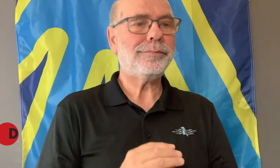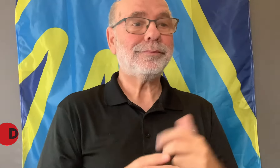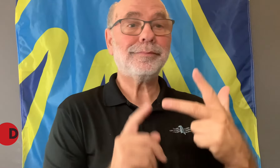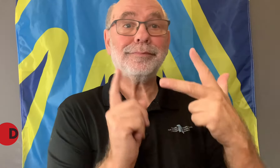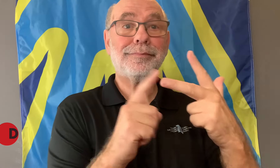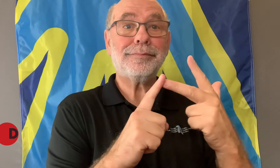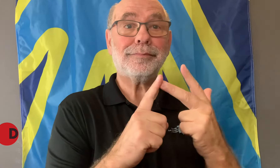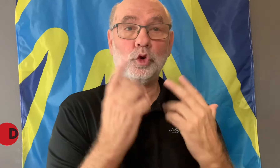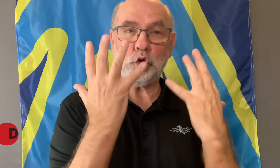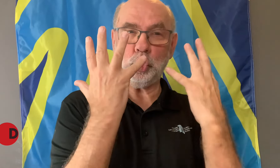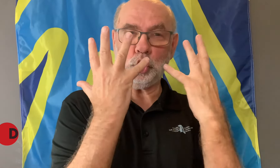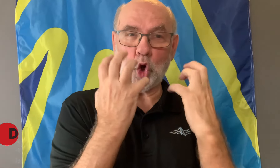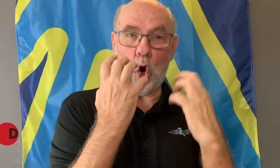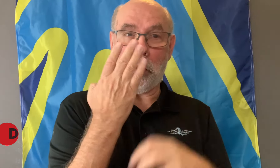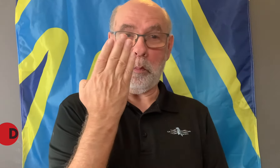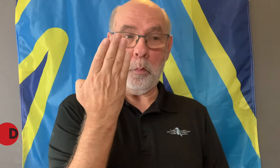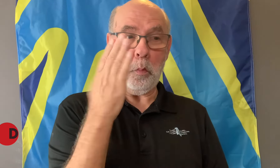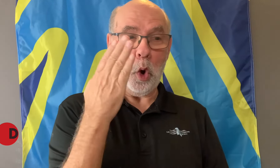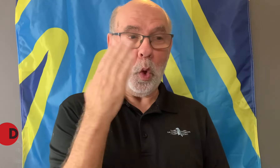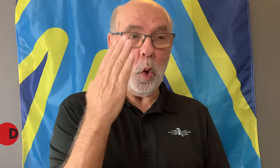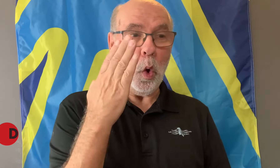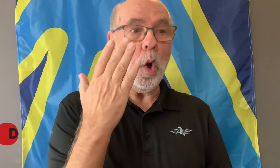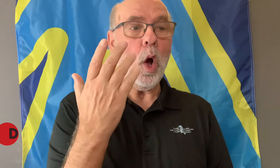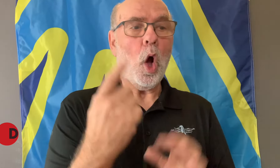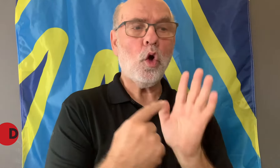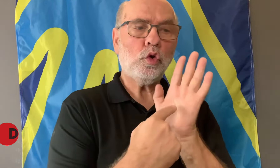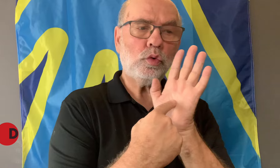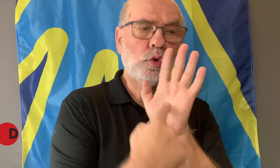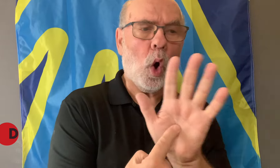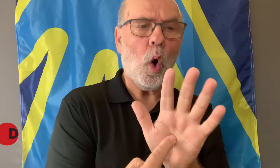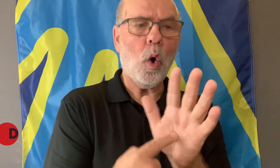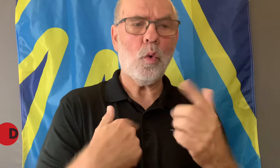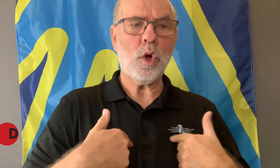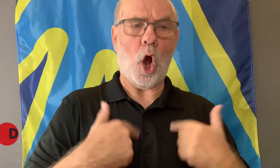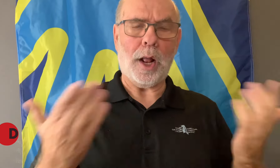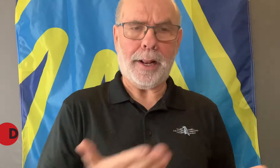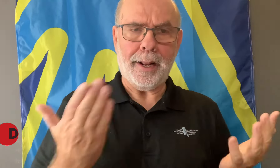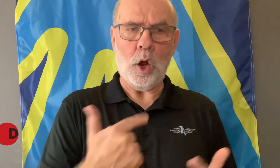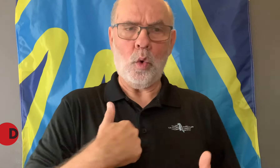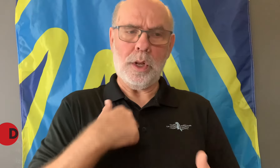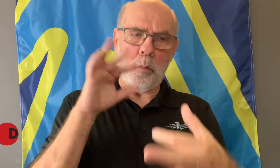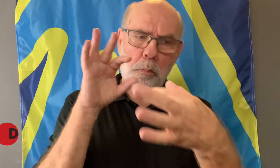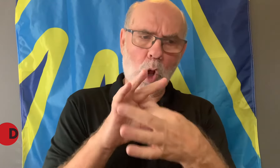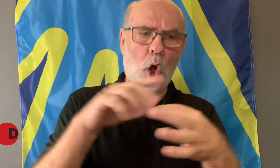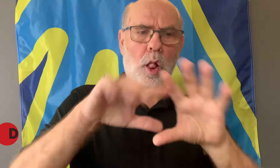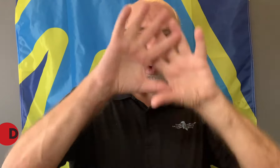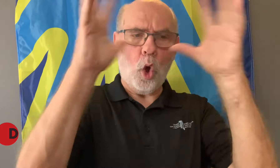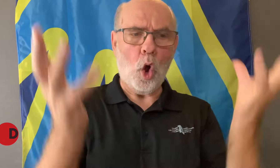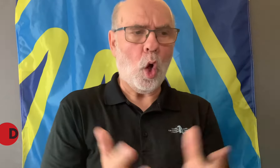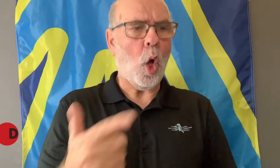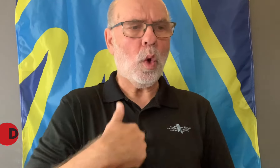The third color - Dark Blue shows we are here, we belong to the world,